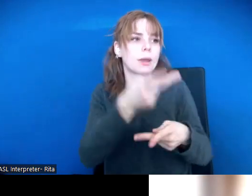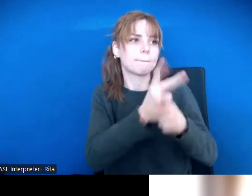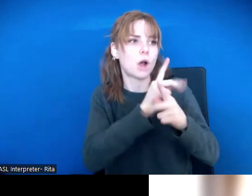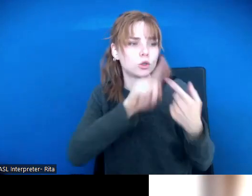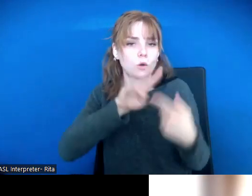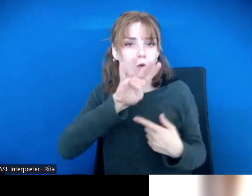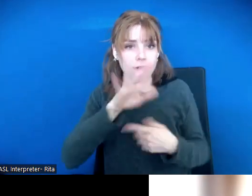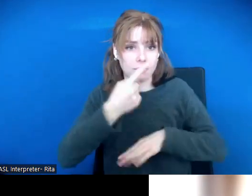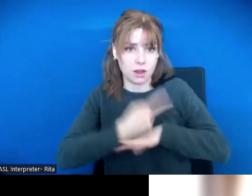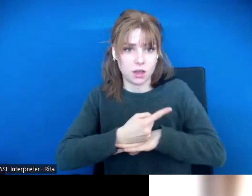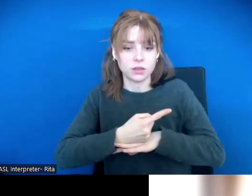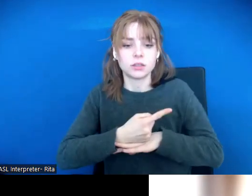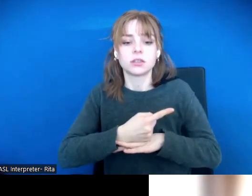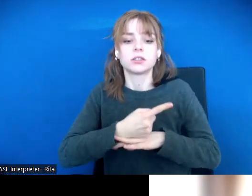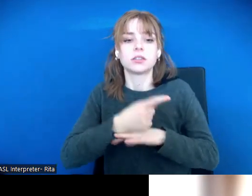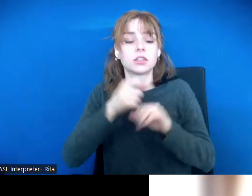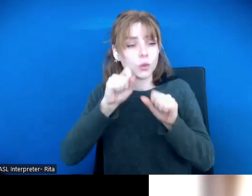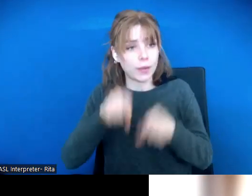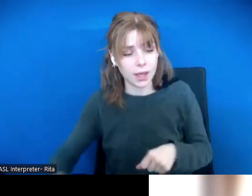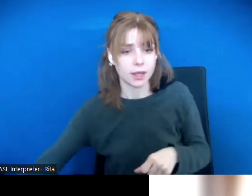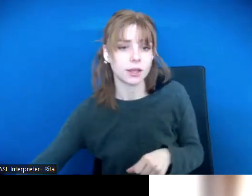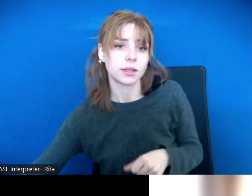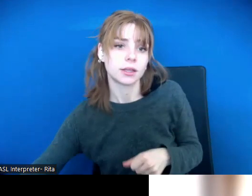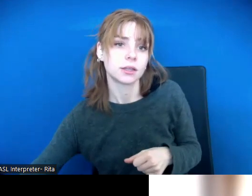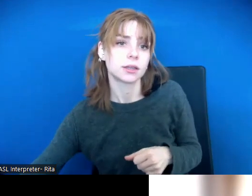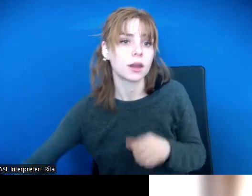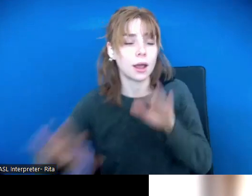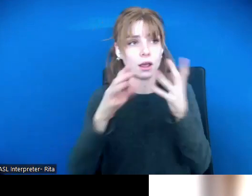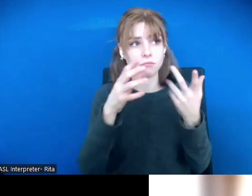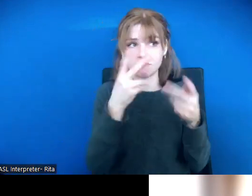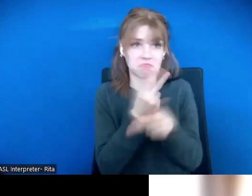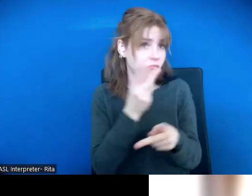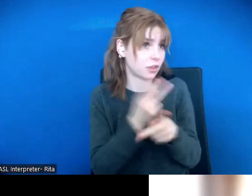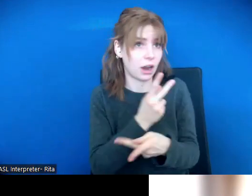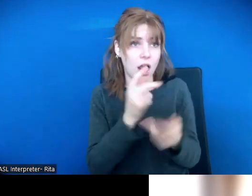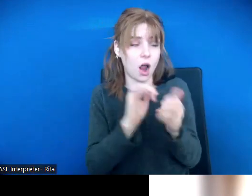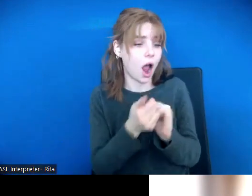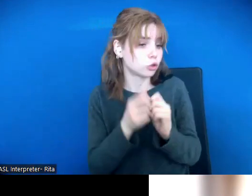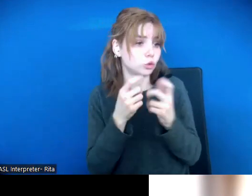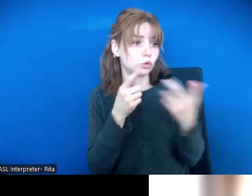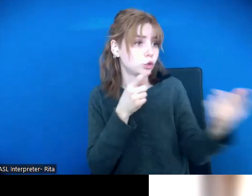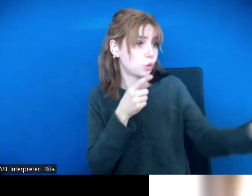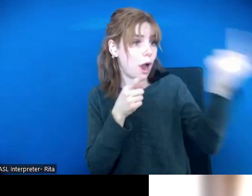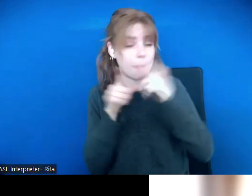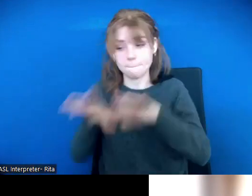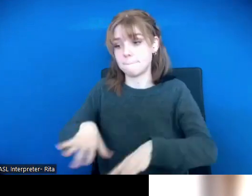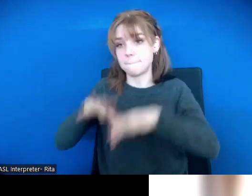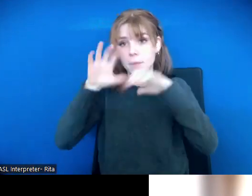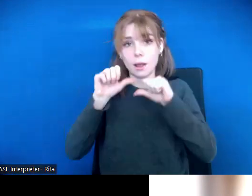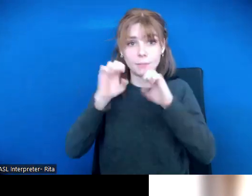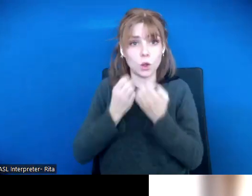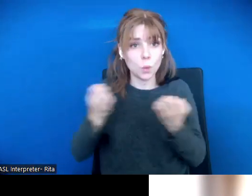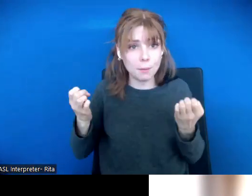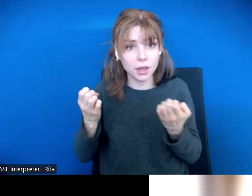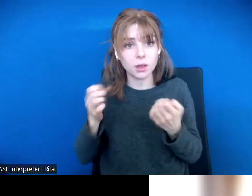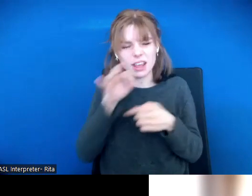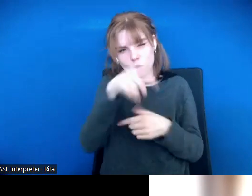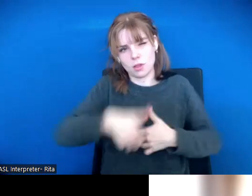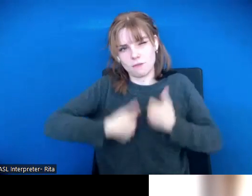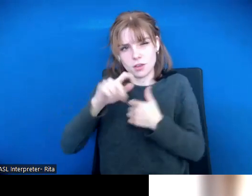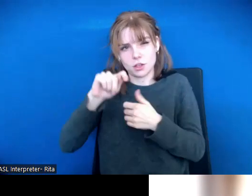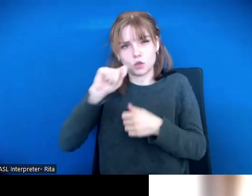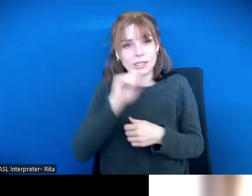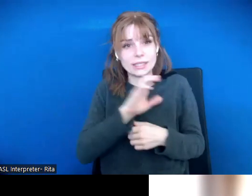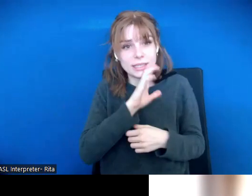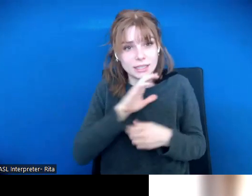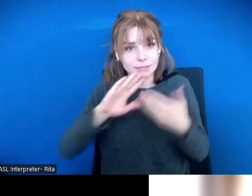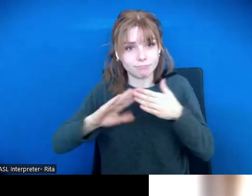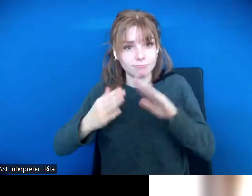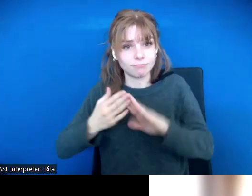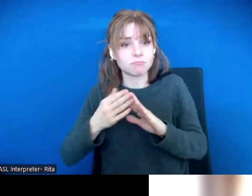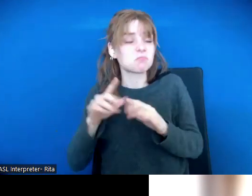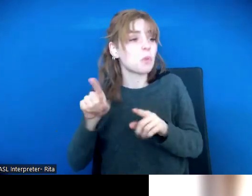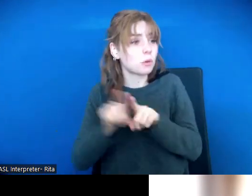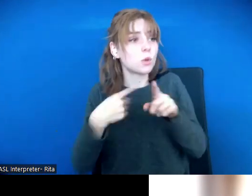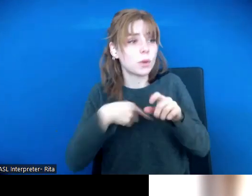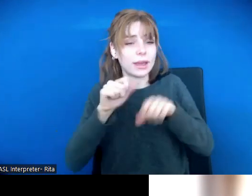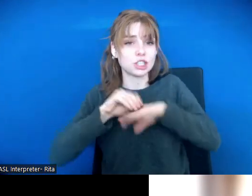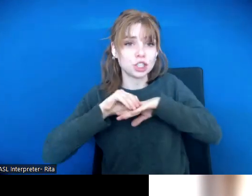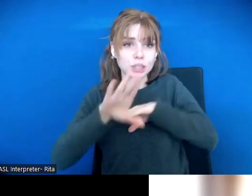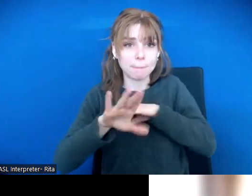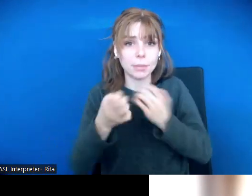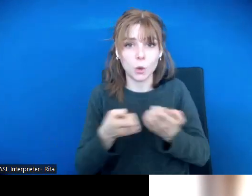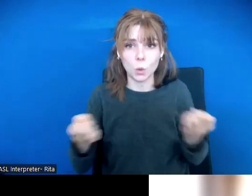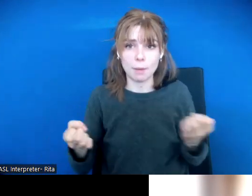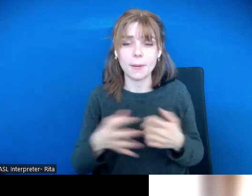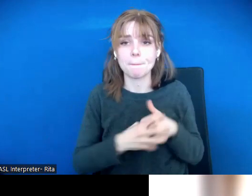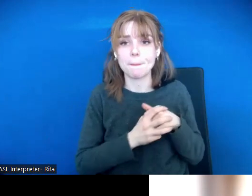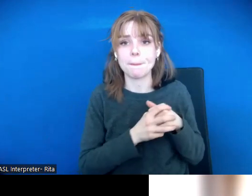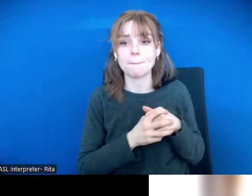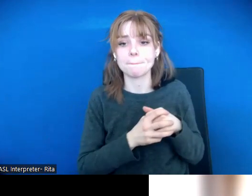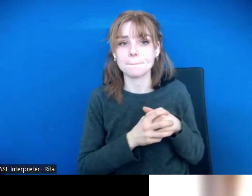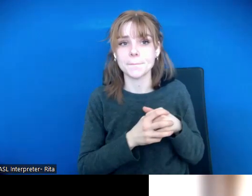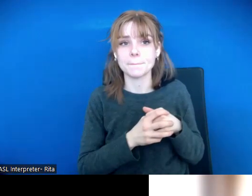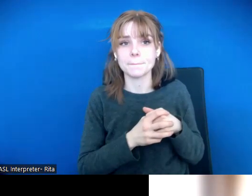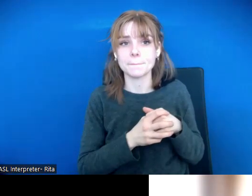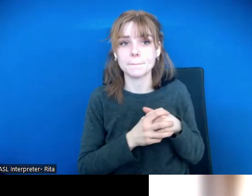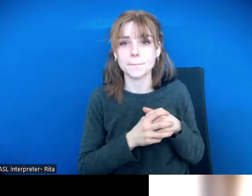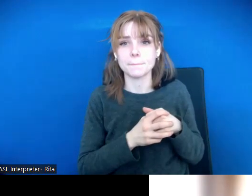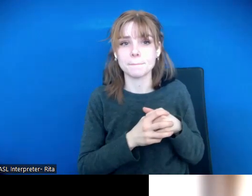If there's any questions you would like answered. While we wait for that, Amy, when you borrow from the lending library, is there anything -- there's a time limit then? That's kind of a chance to try that equipment out?